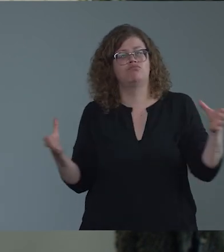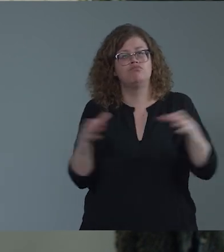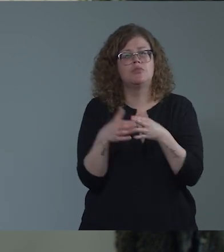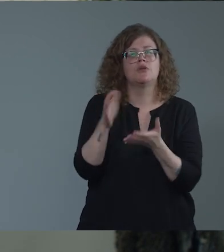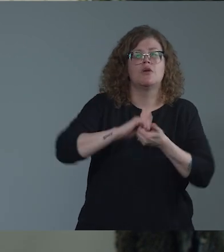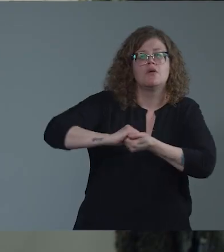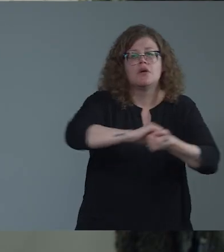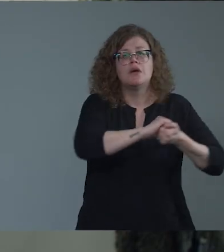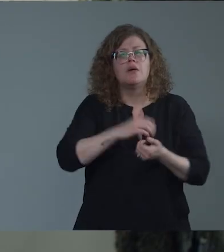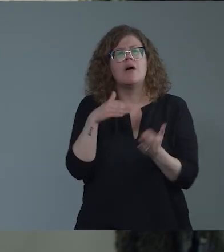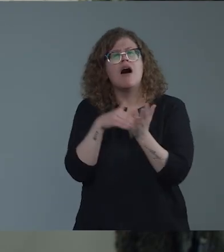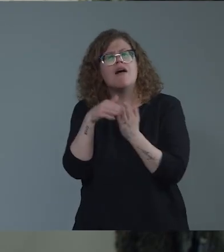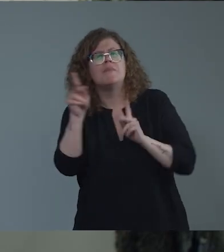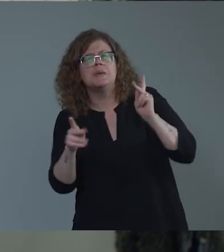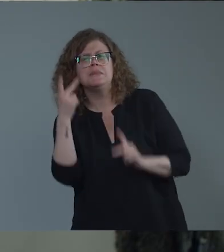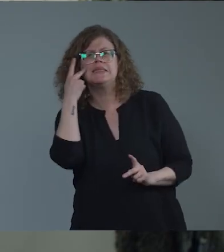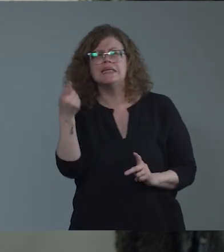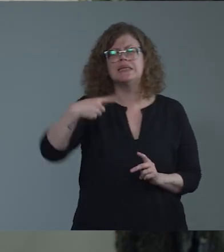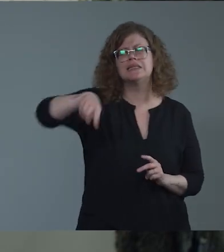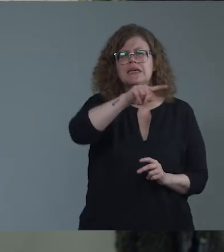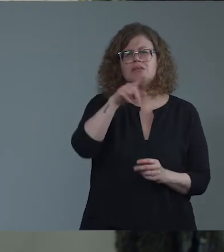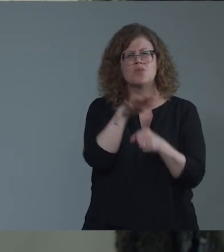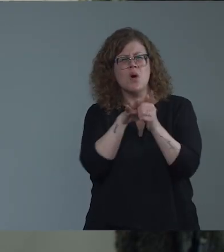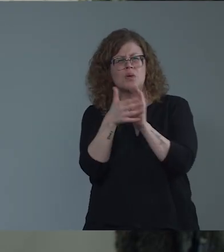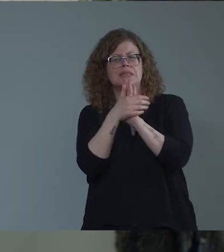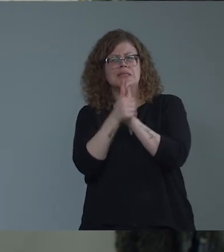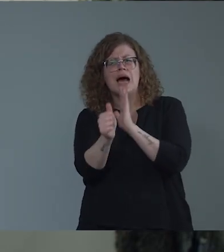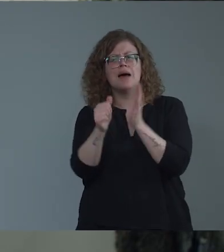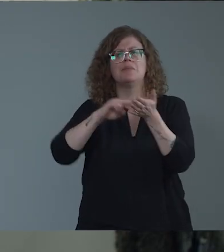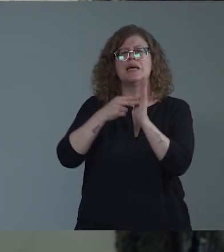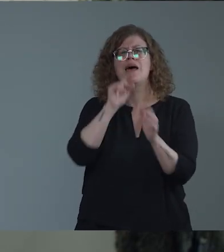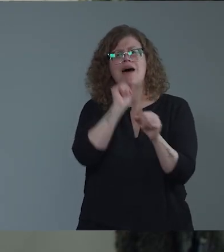because it becomes, a it becomes a sharing of ideas.